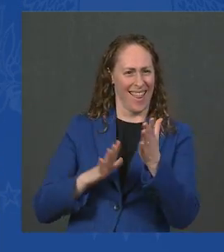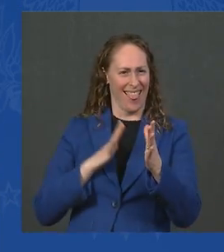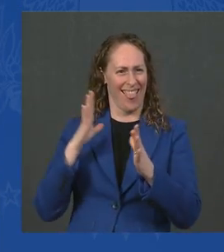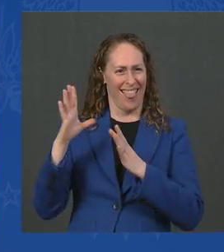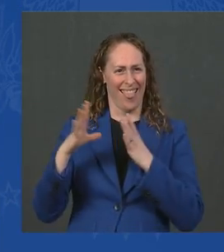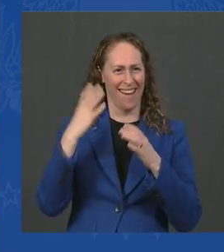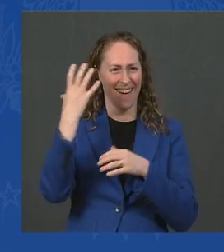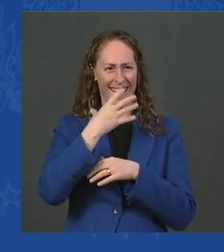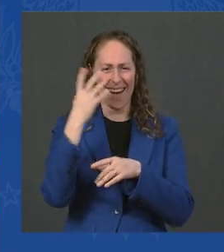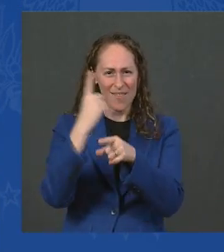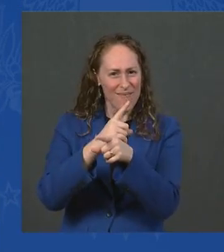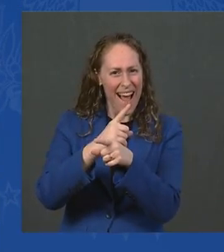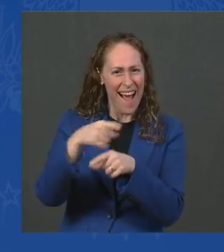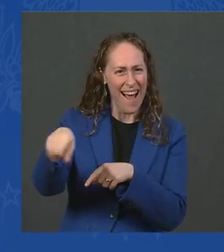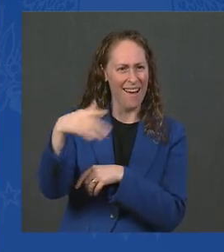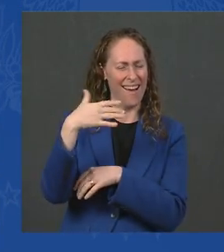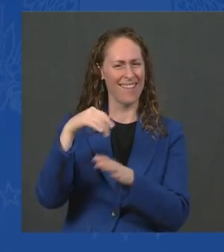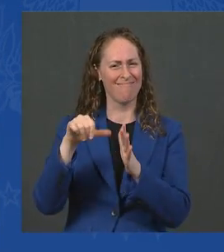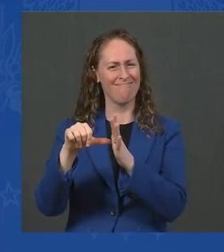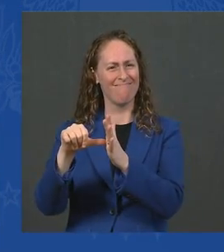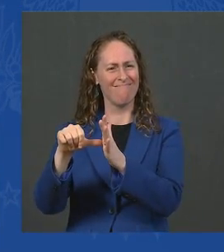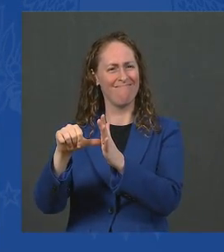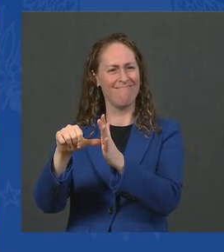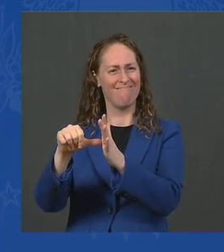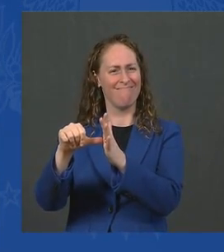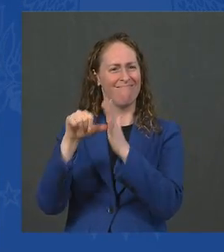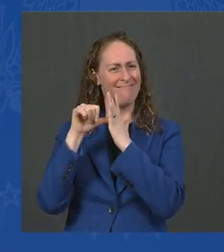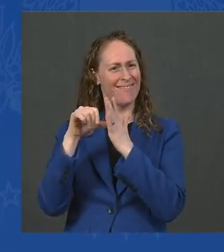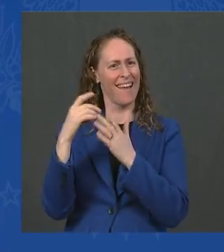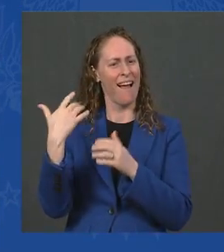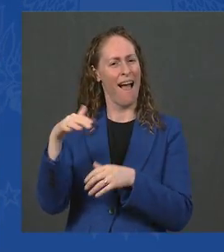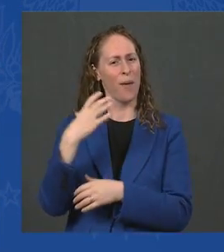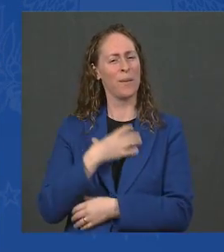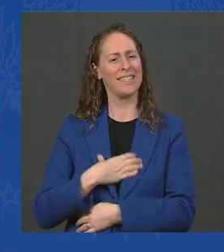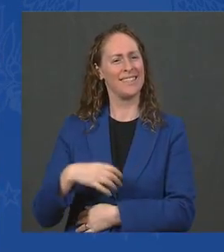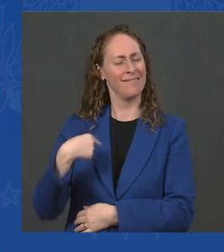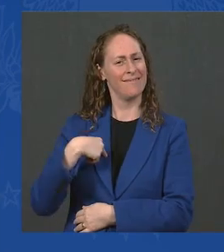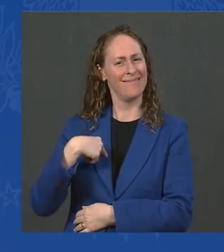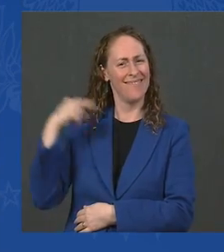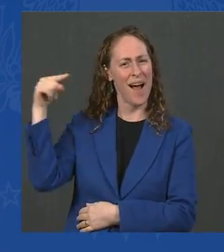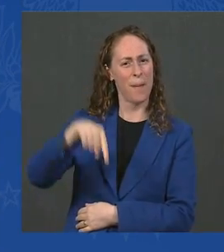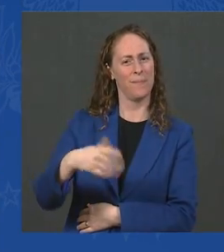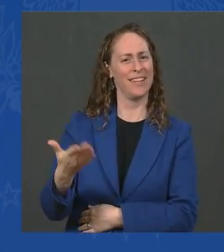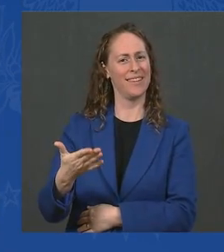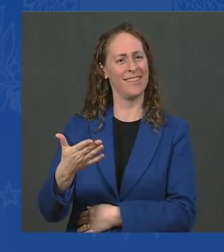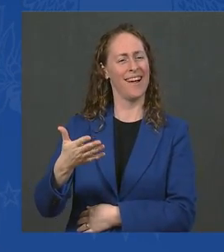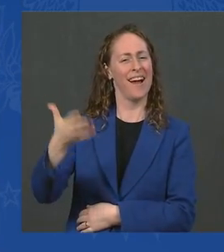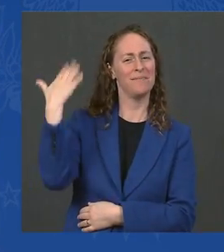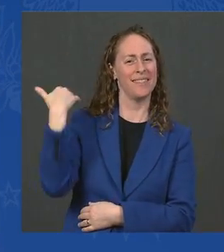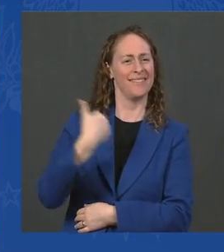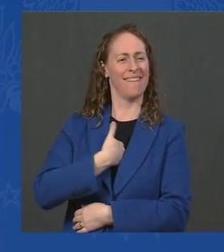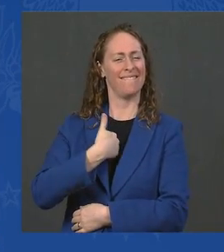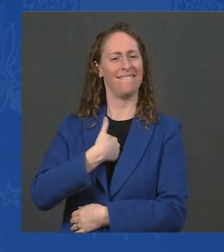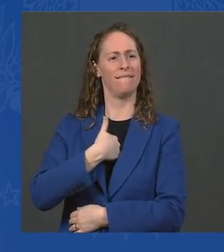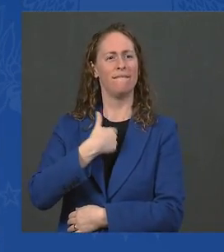Why couldn't I go to a school like this? I mean, this is beautiful. I love the mural, I mean everything is just --